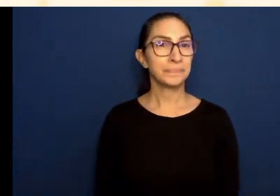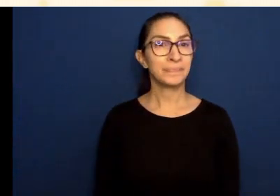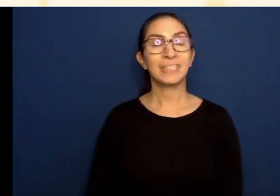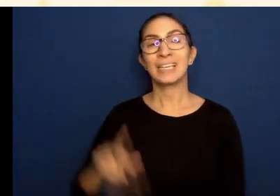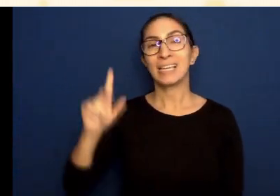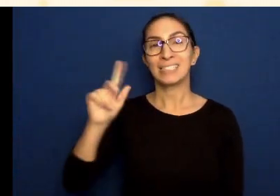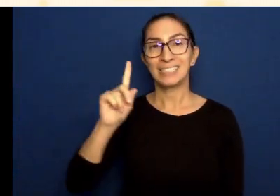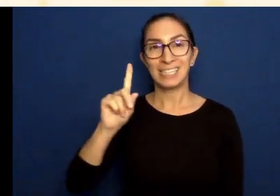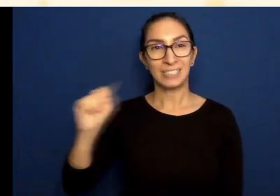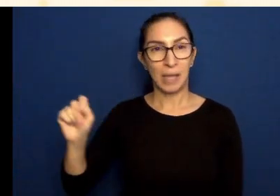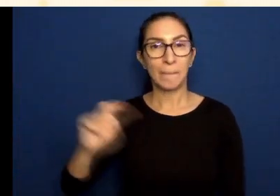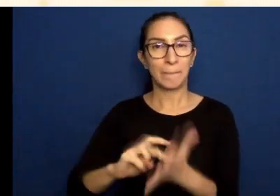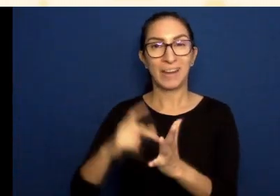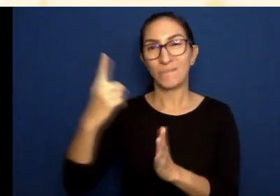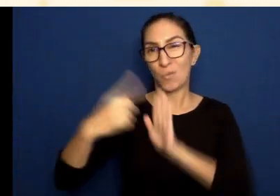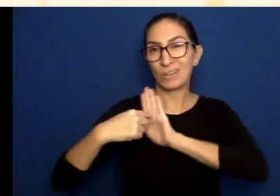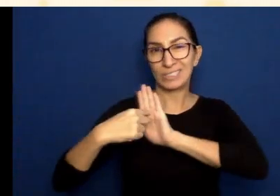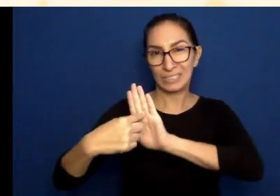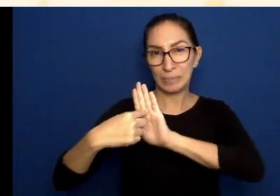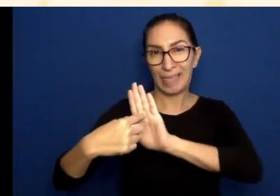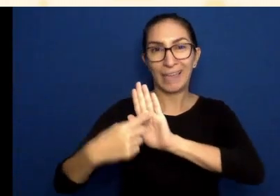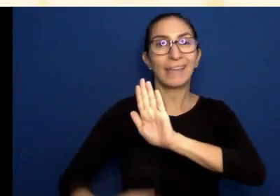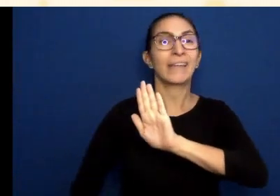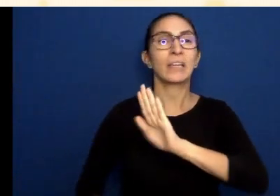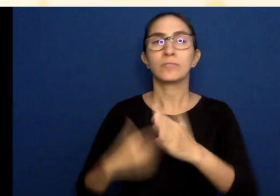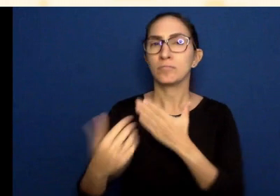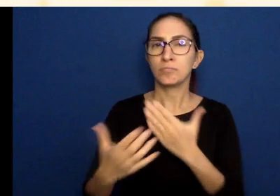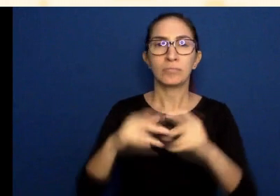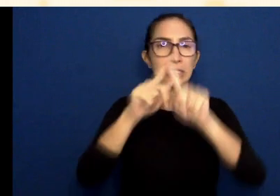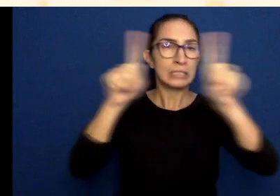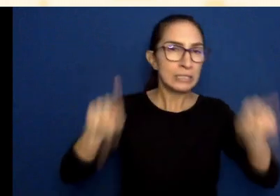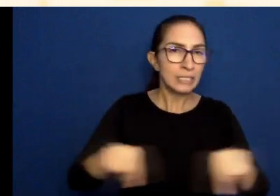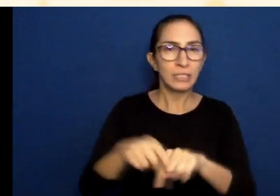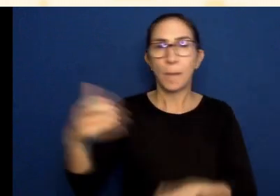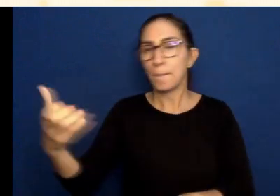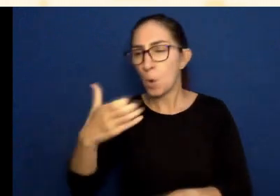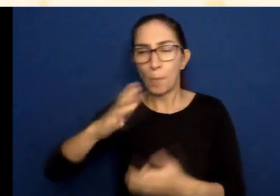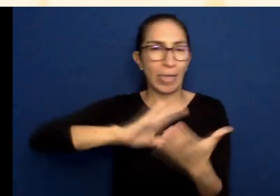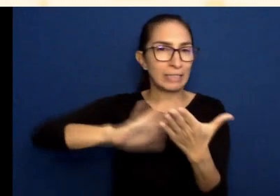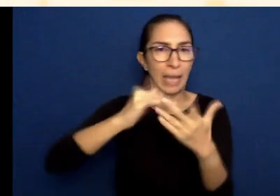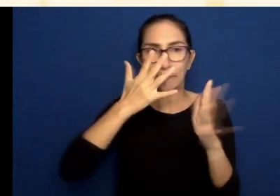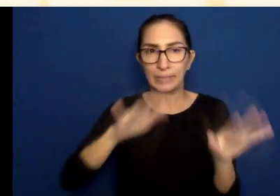M dot, or a responsive website; and if the site is a responsive, are there variations of a page?